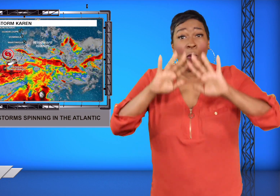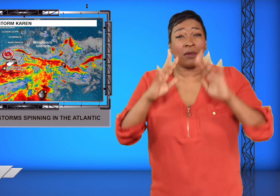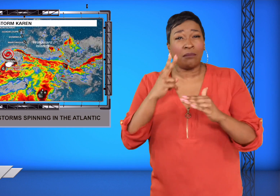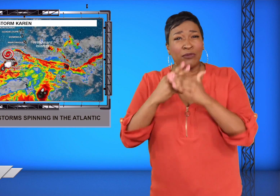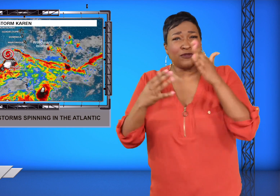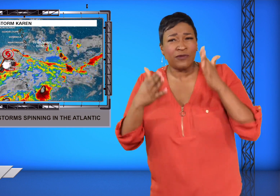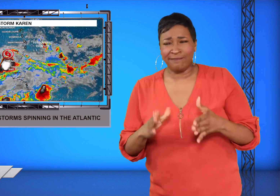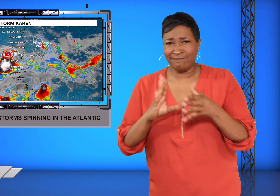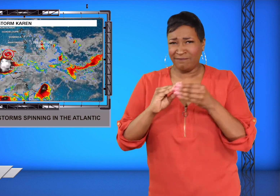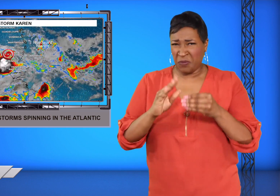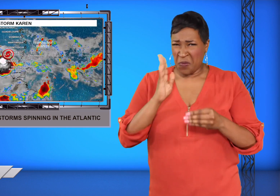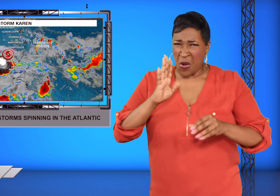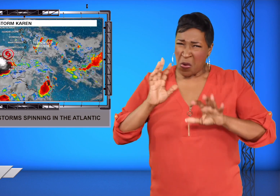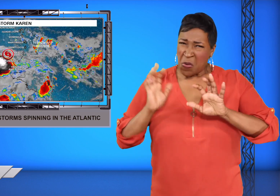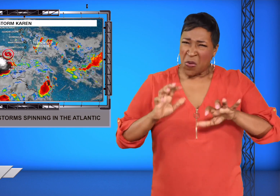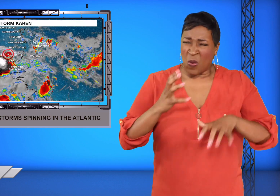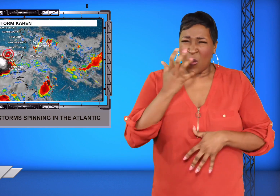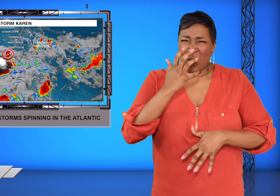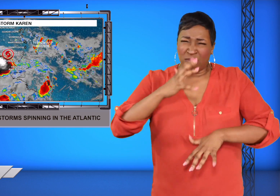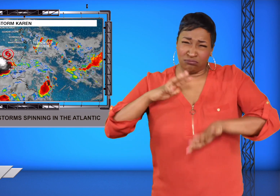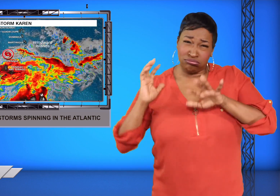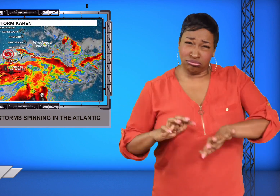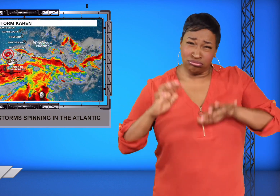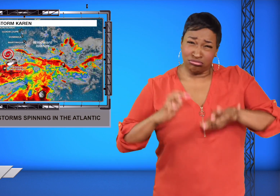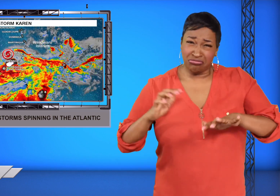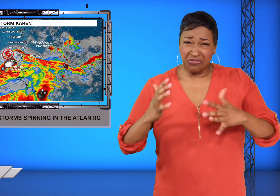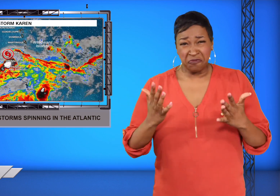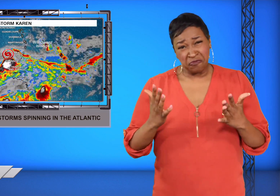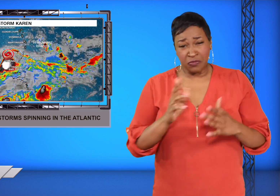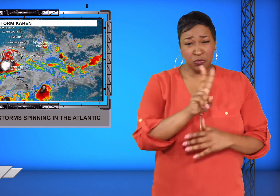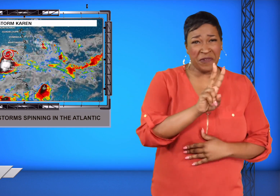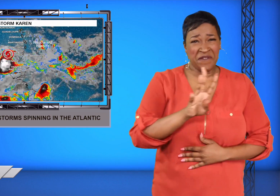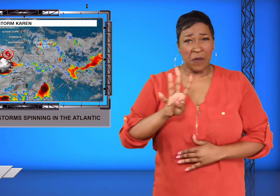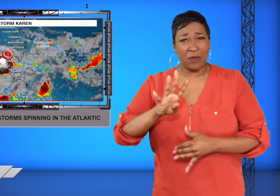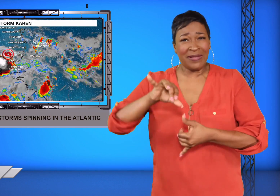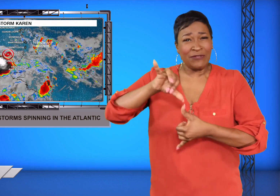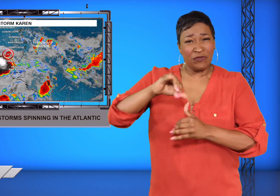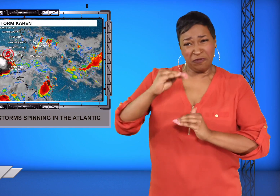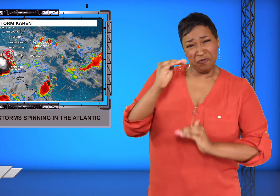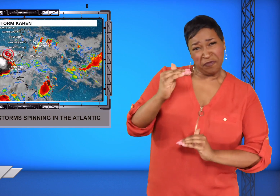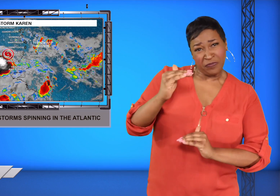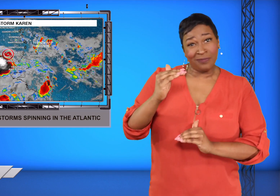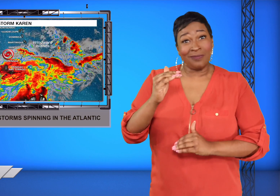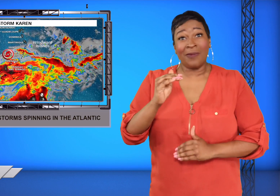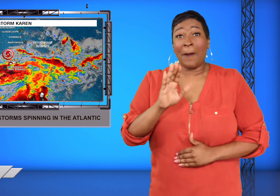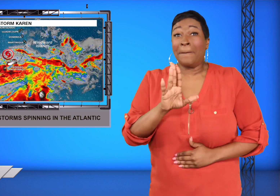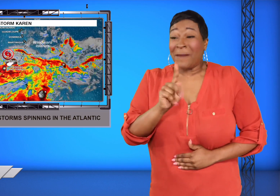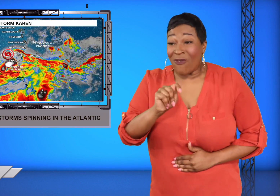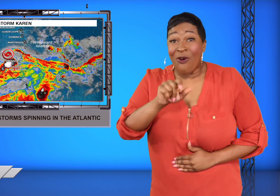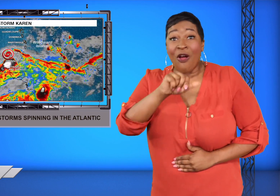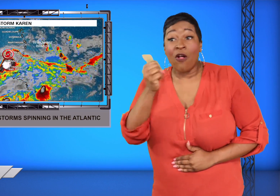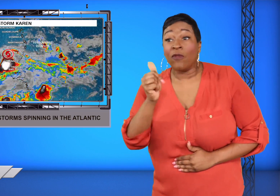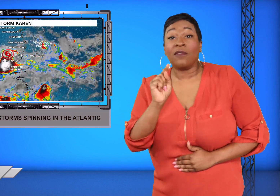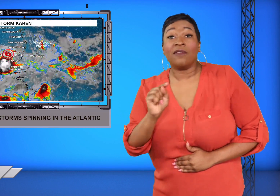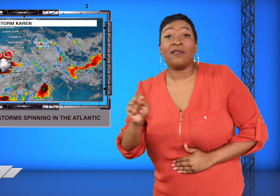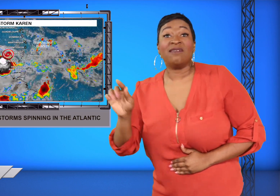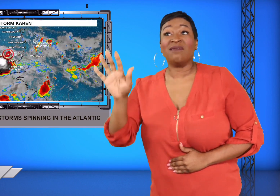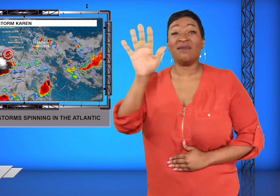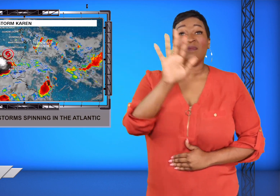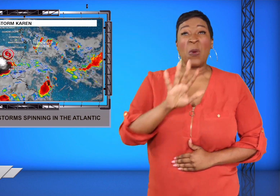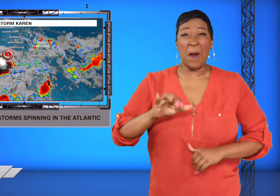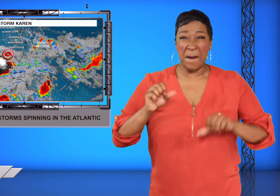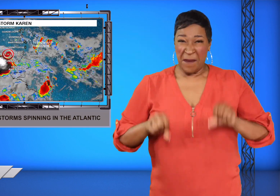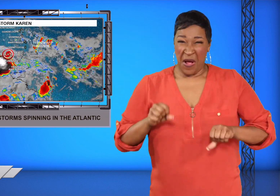Forecasters say most people will see two to four inches of rain, but some areas